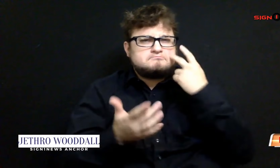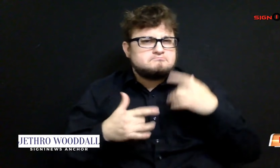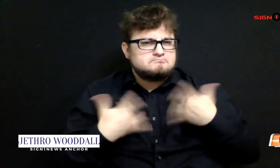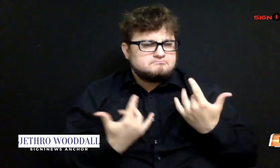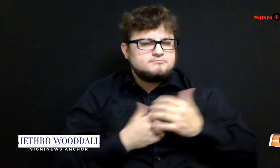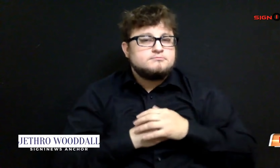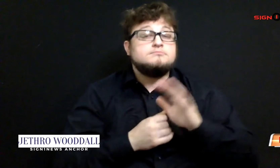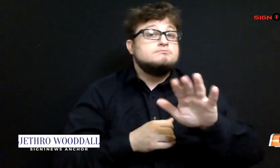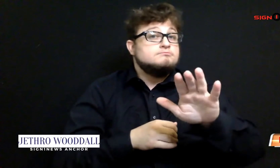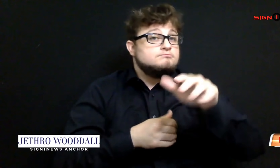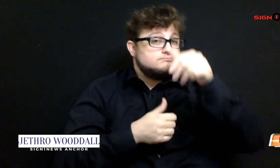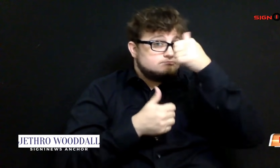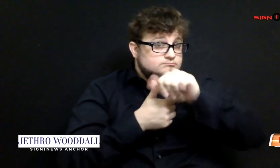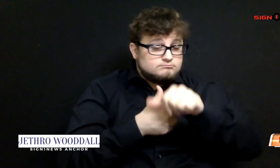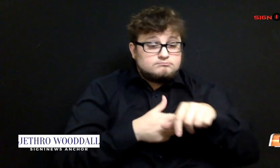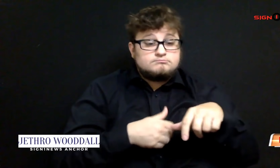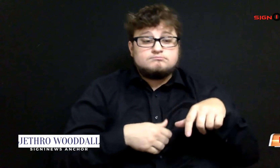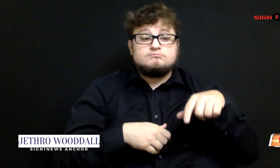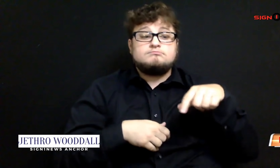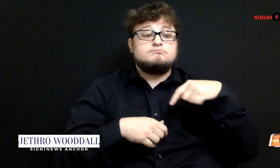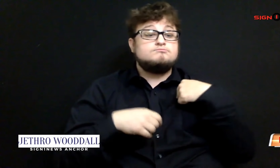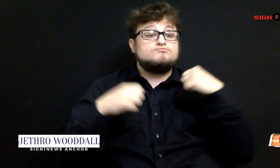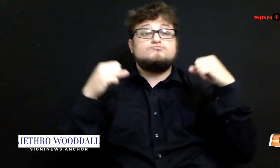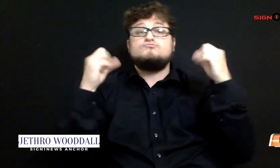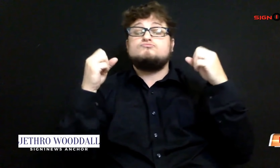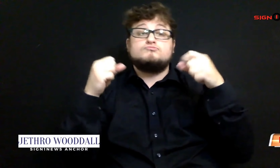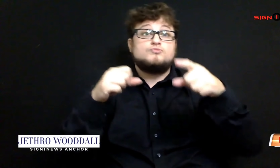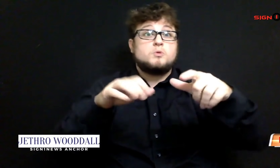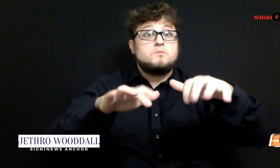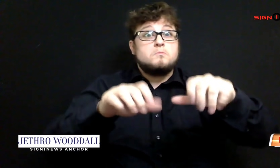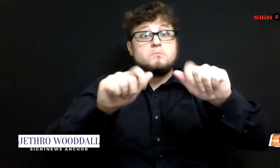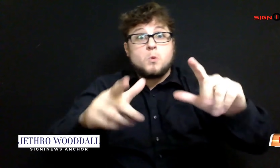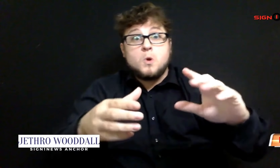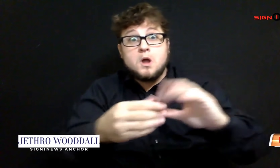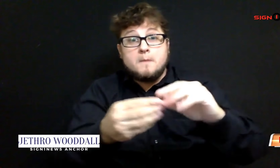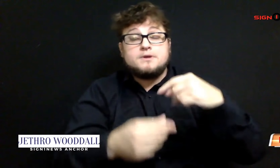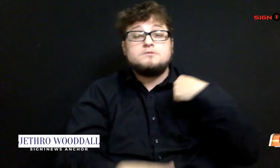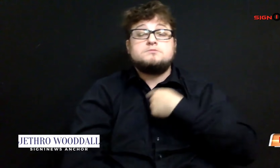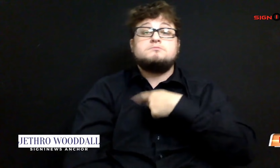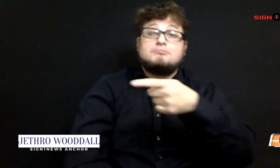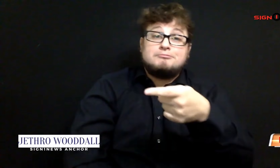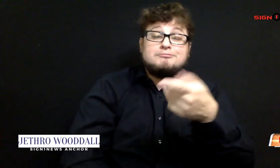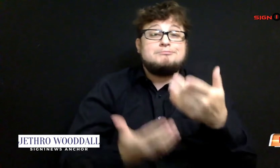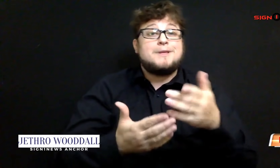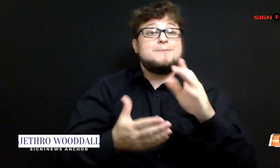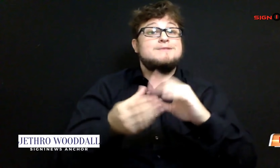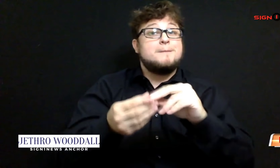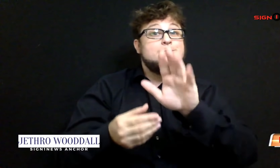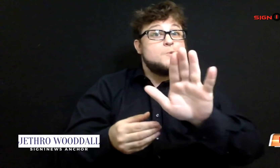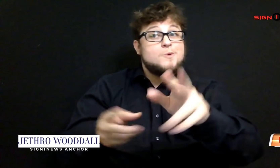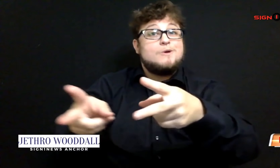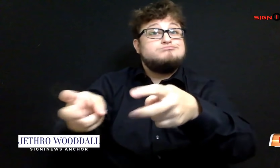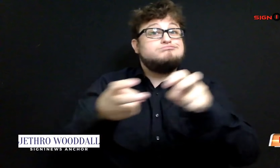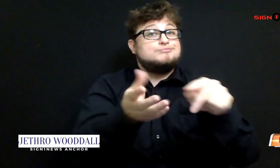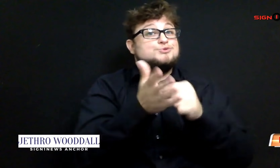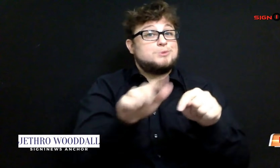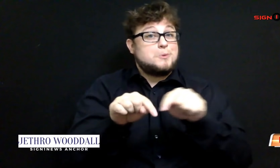stories making headlines today if you post an interesting comment during this update